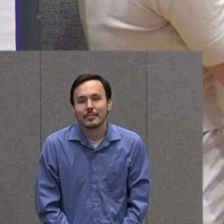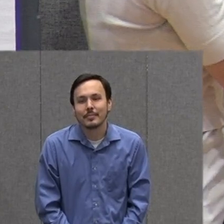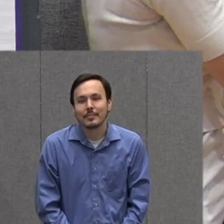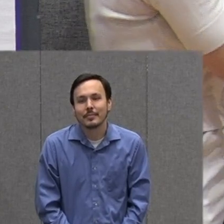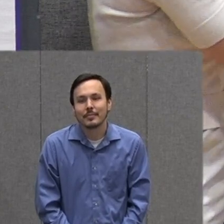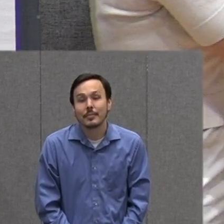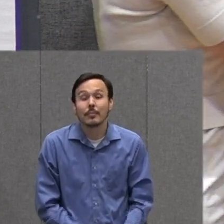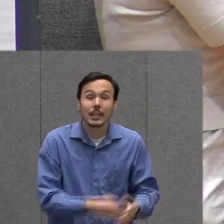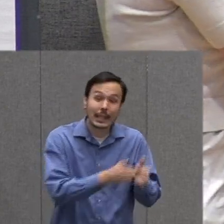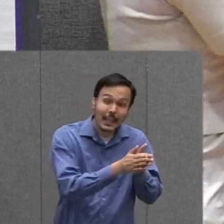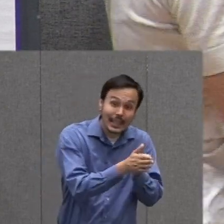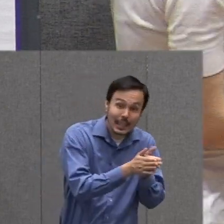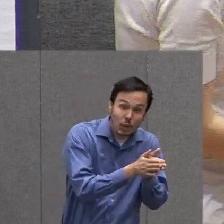Eager, kind.